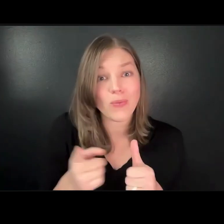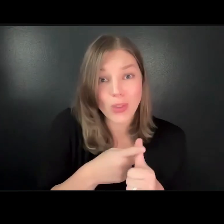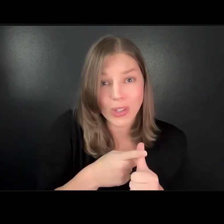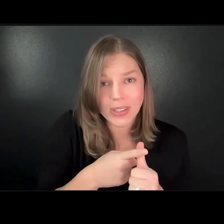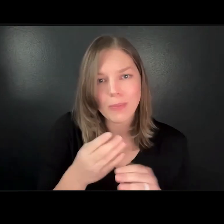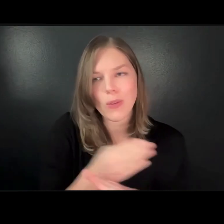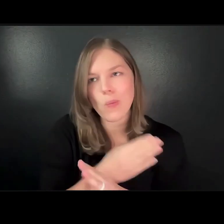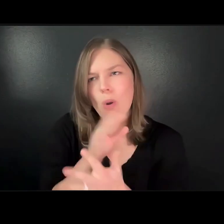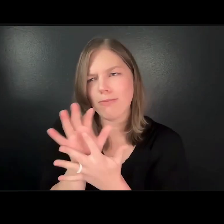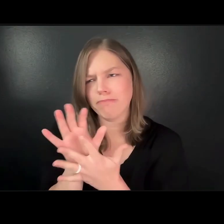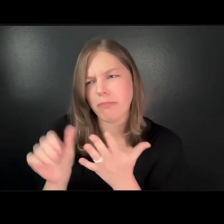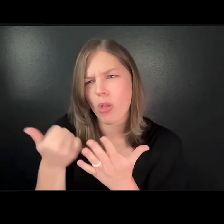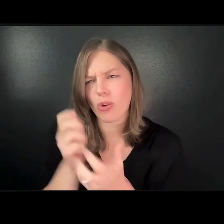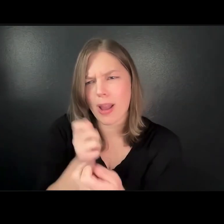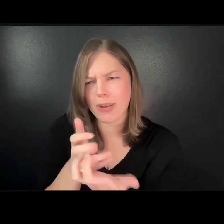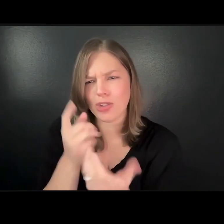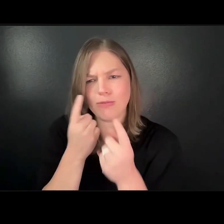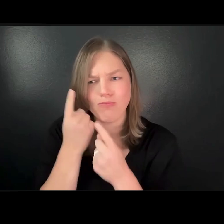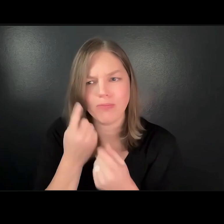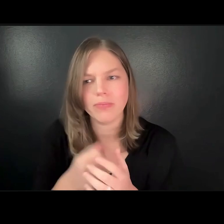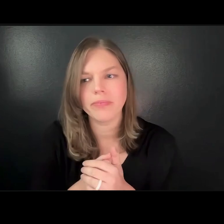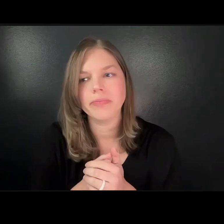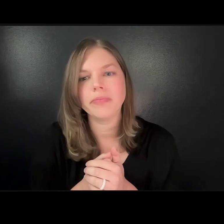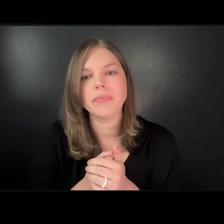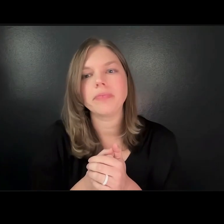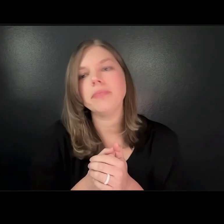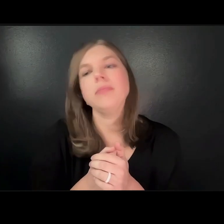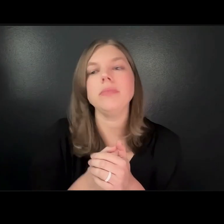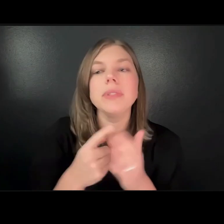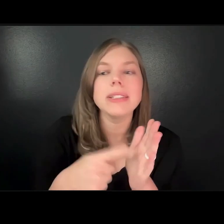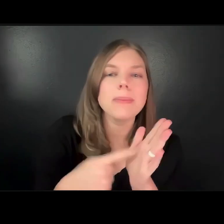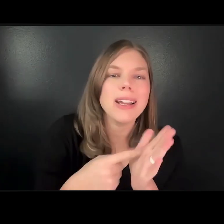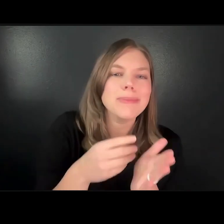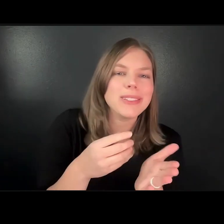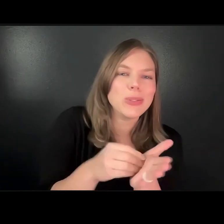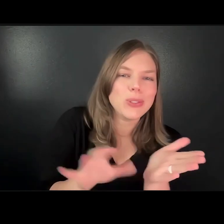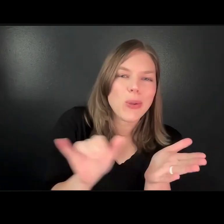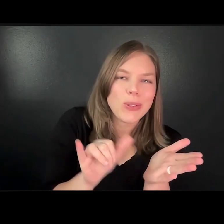students face before other accommodations are considered in lieu of whatever the student has requested.